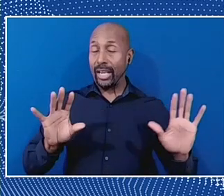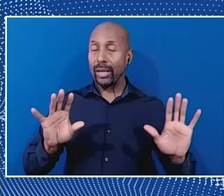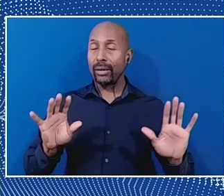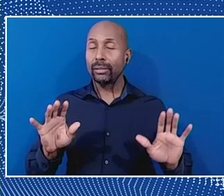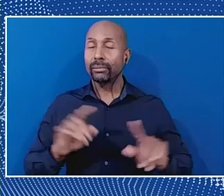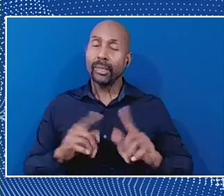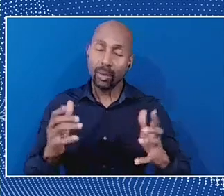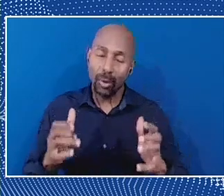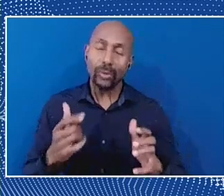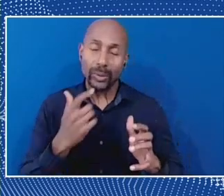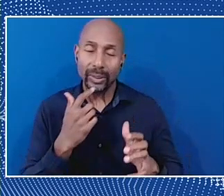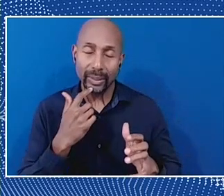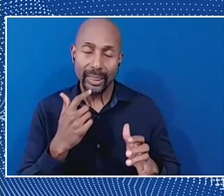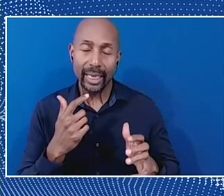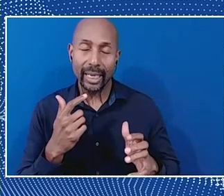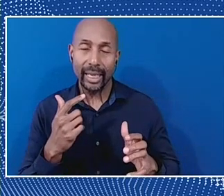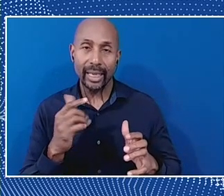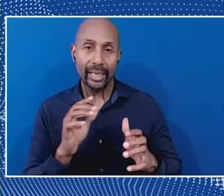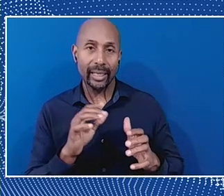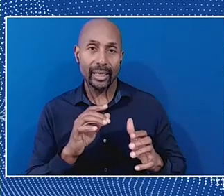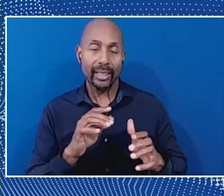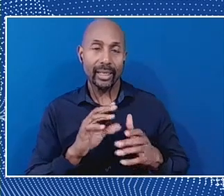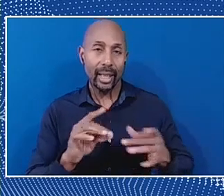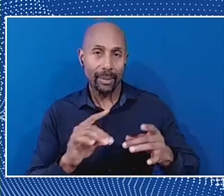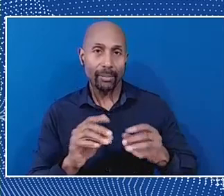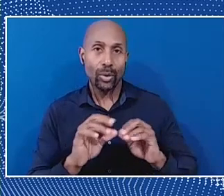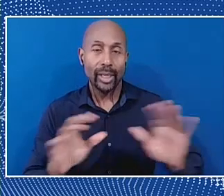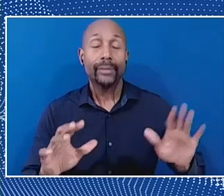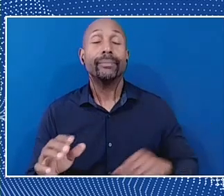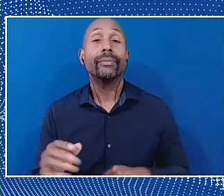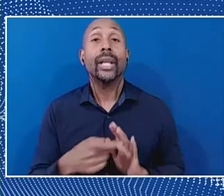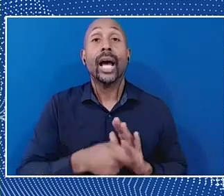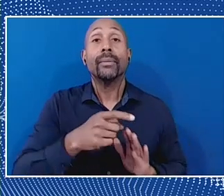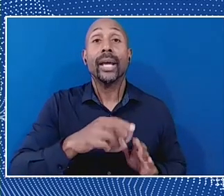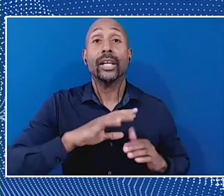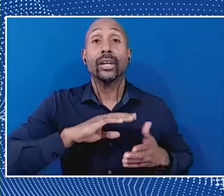We view the automatic relief tied to the likelihood of being in default as a